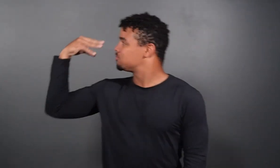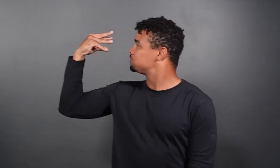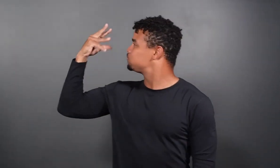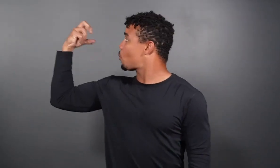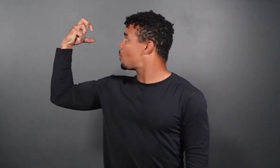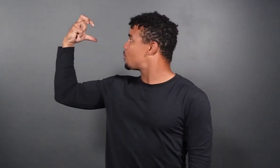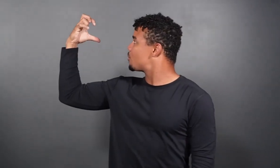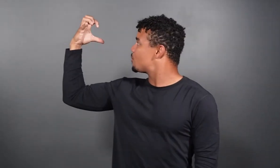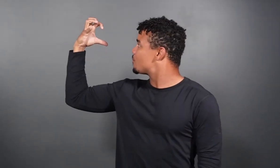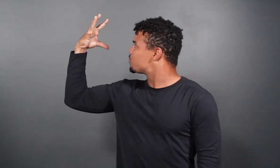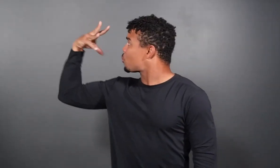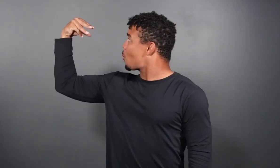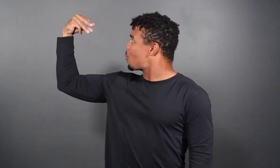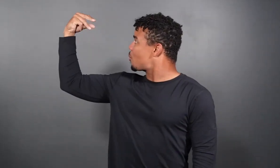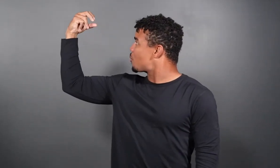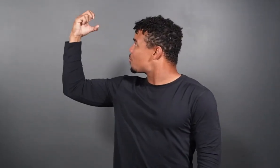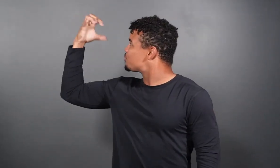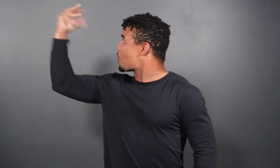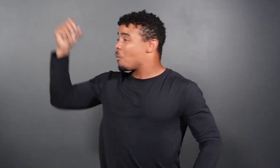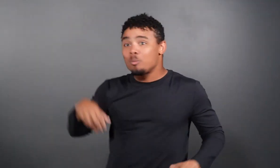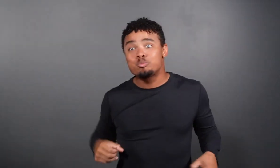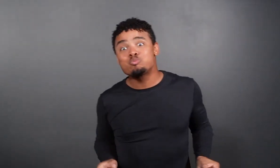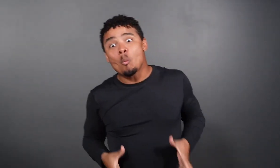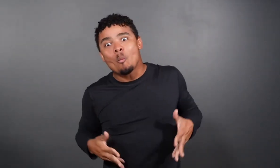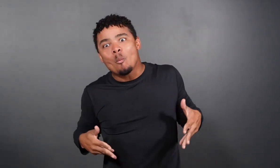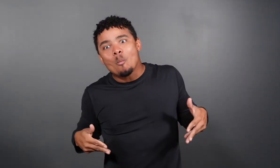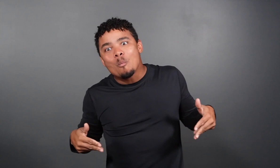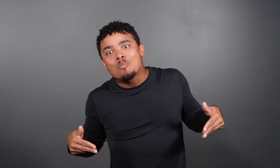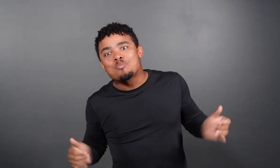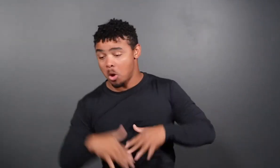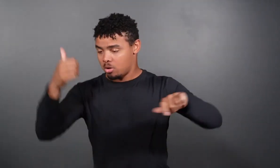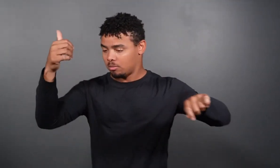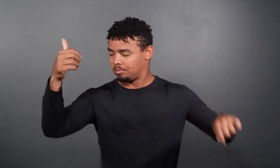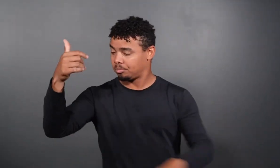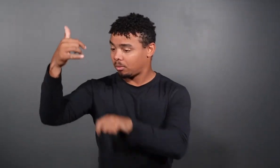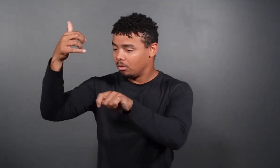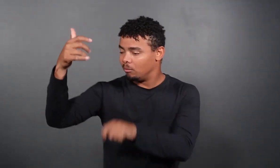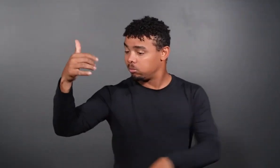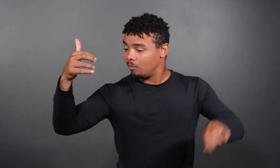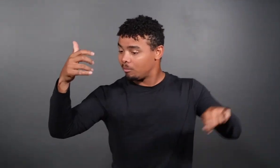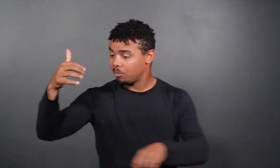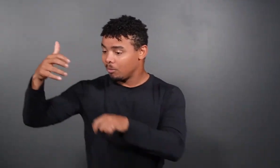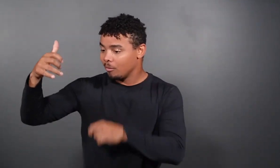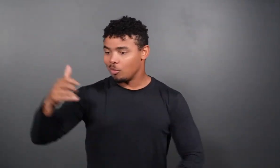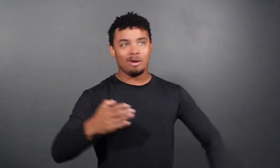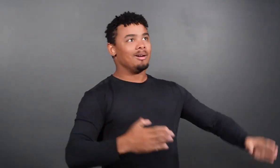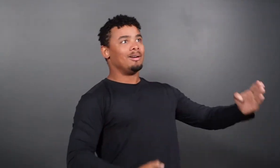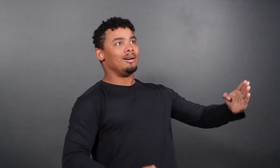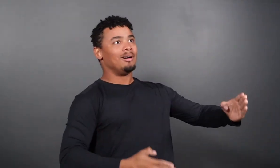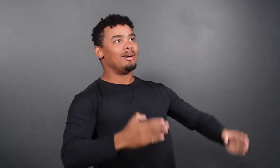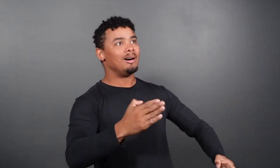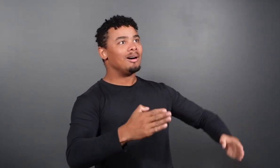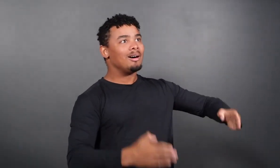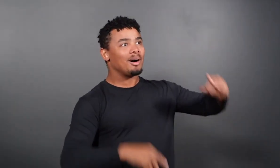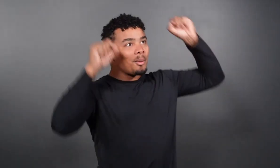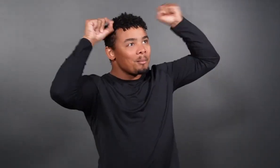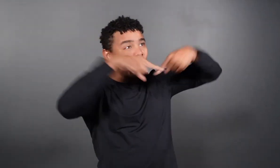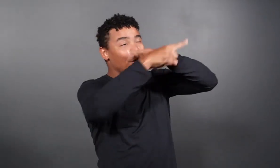bloop-bloop! happily to bop to the cello’s talk the bow that rocks as the doll walks buzzing sparks